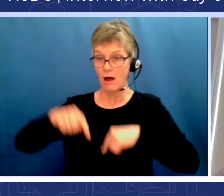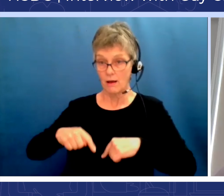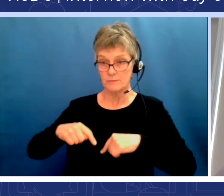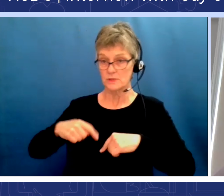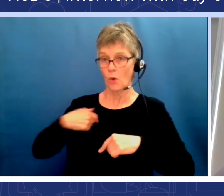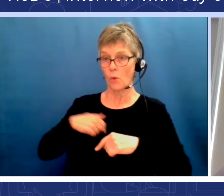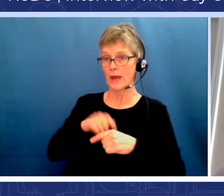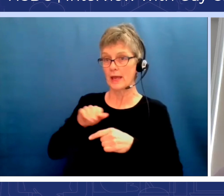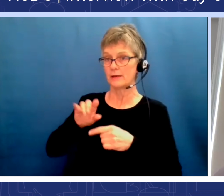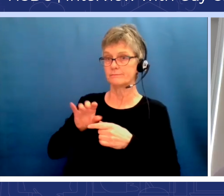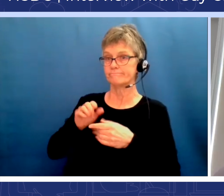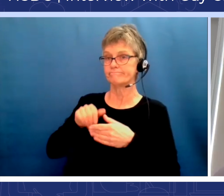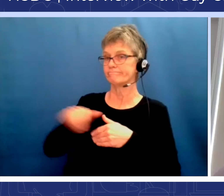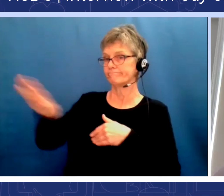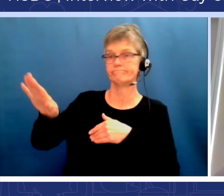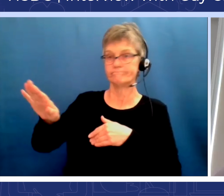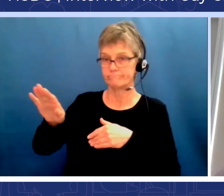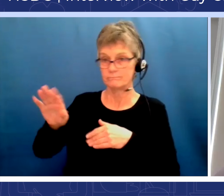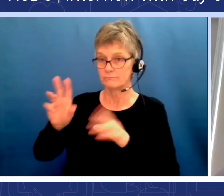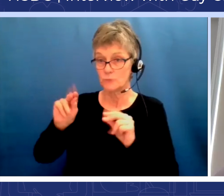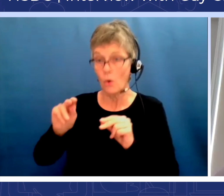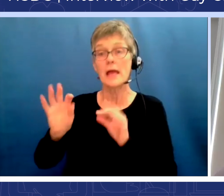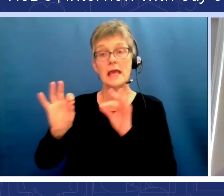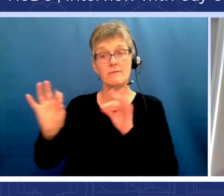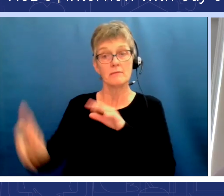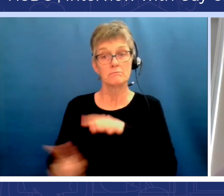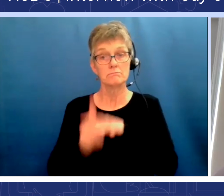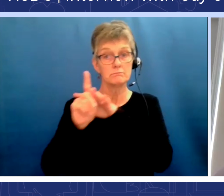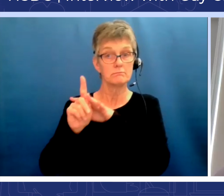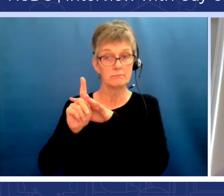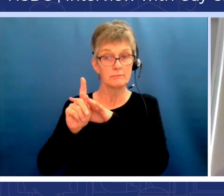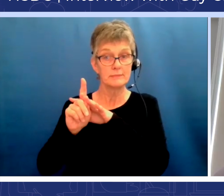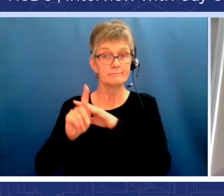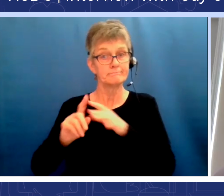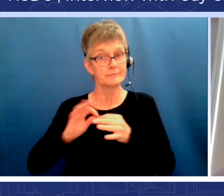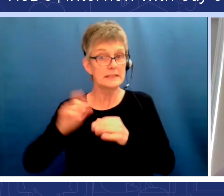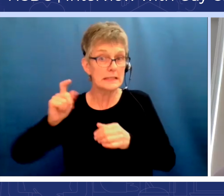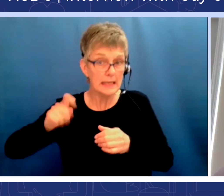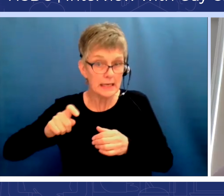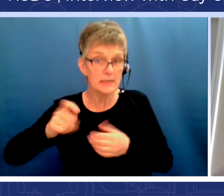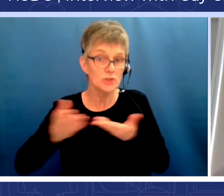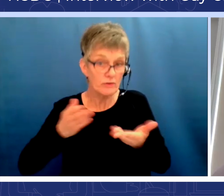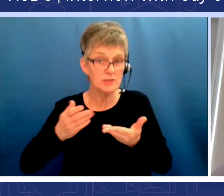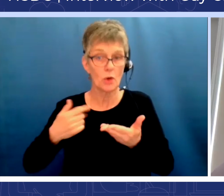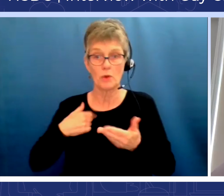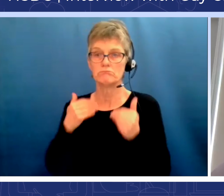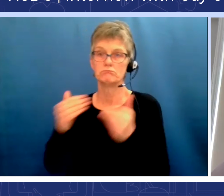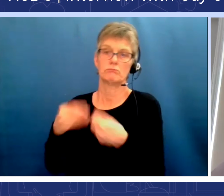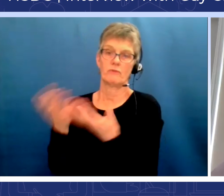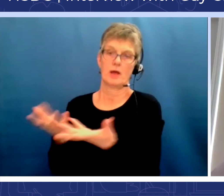attaining access to services. If they presented a situation where they really need those services.